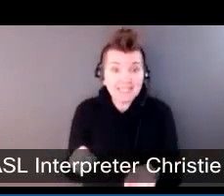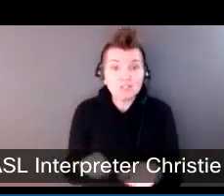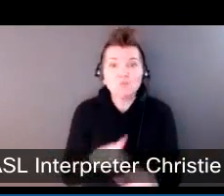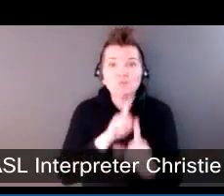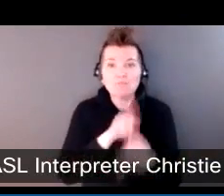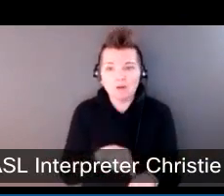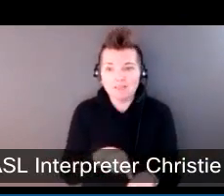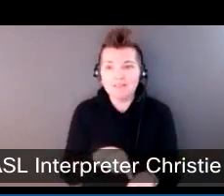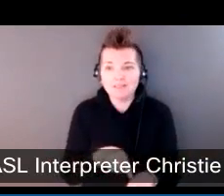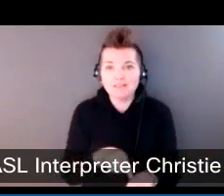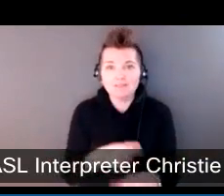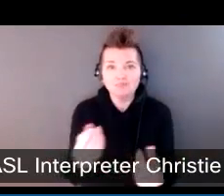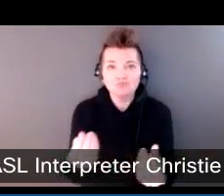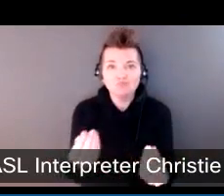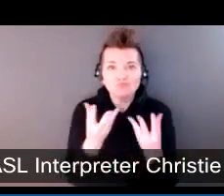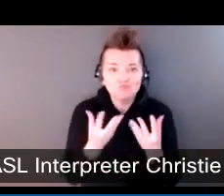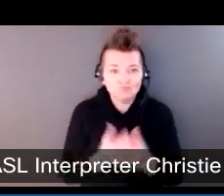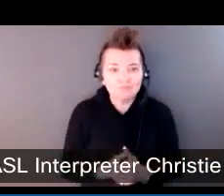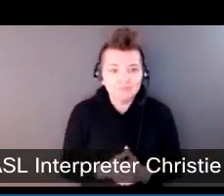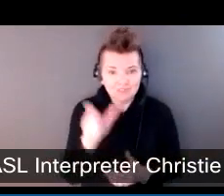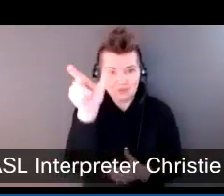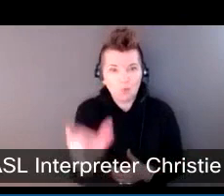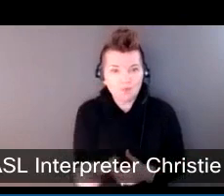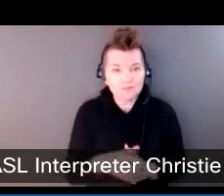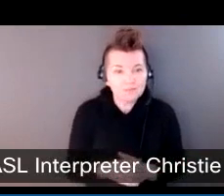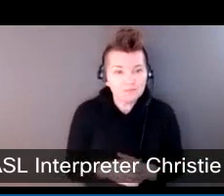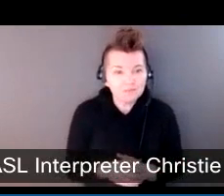From our qualitative organizational interviews, some of the feedback we heard included